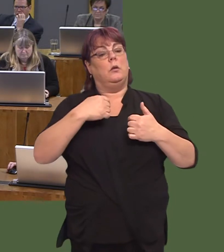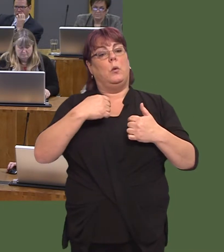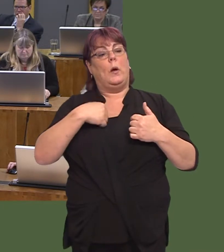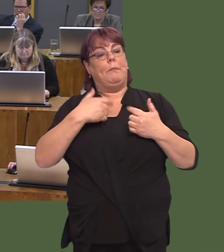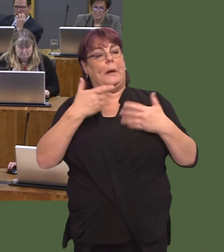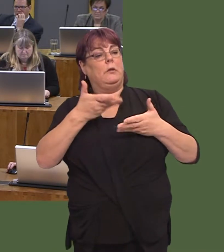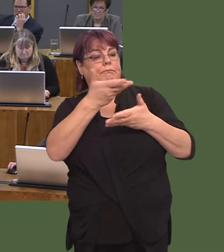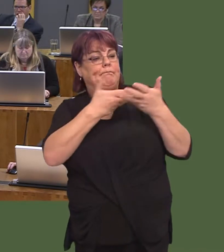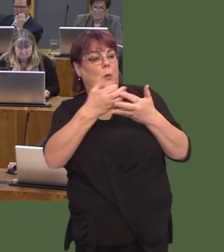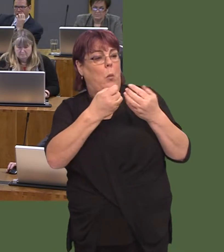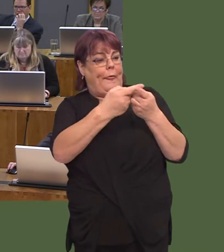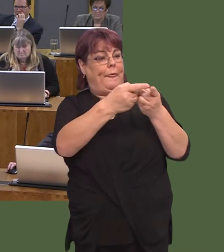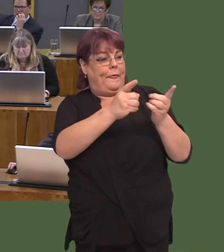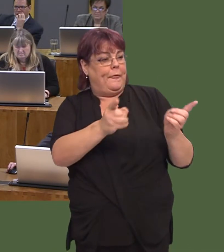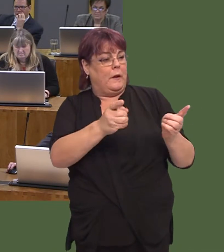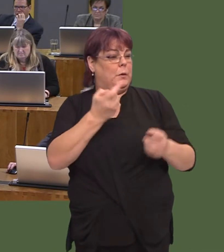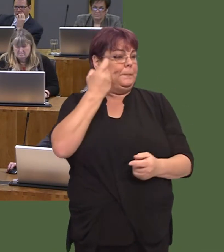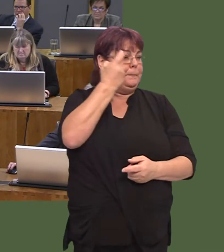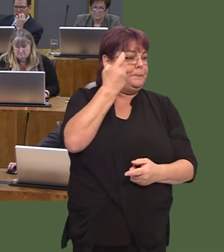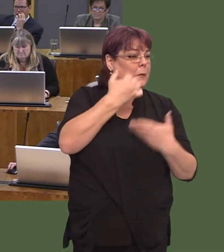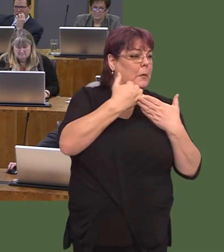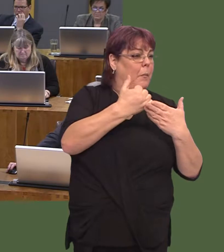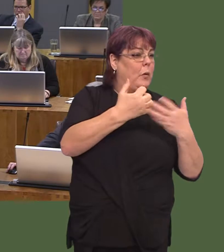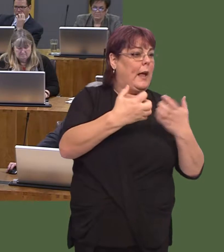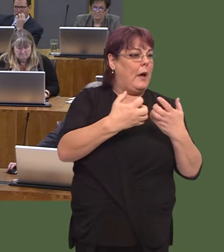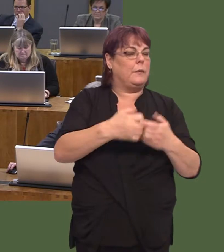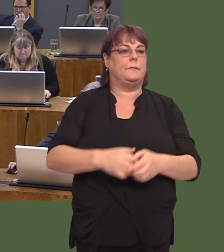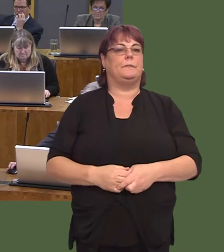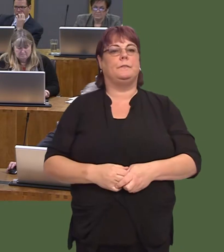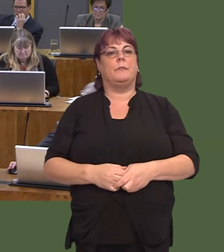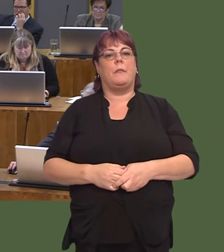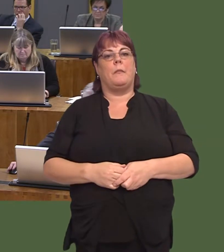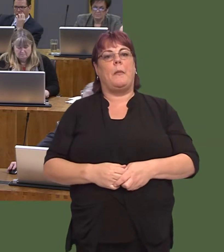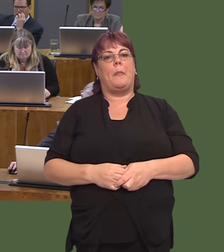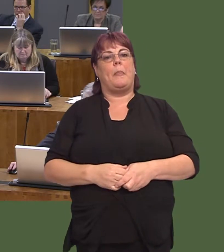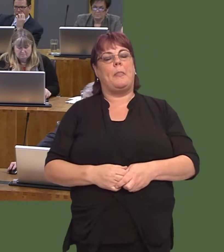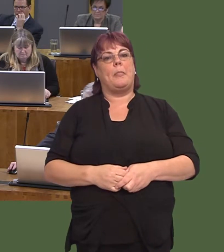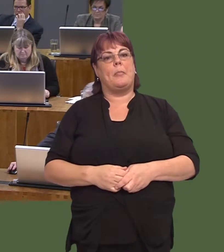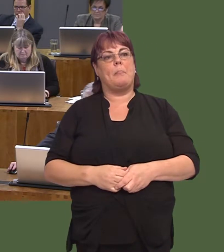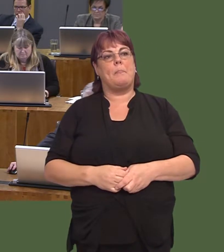The first thing Iíd like to emphasise is that the same amount of money should be available in future as is currently available.